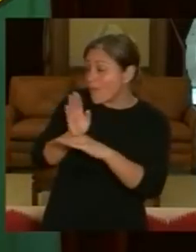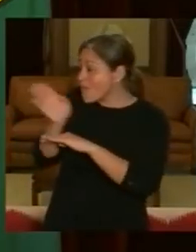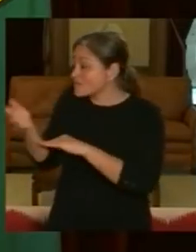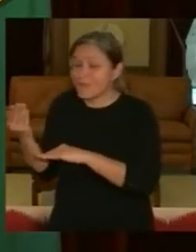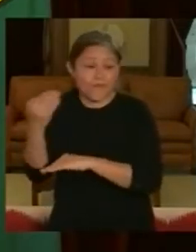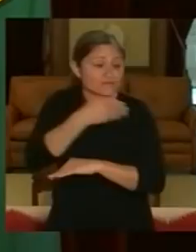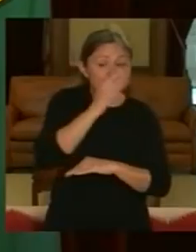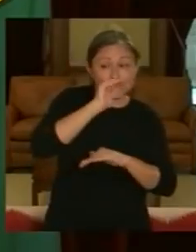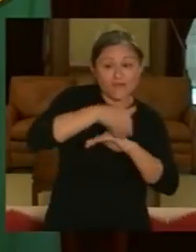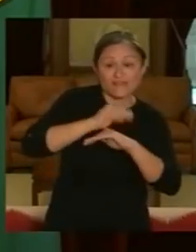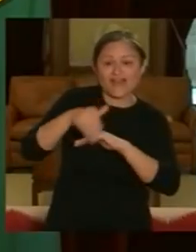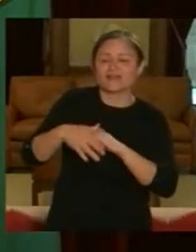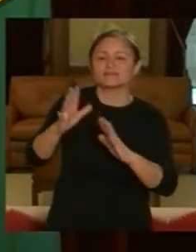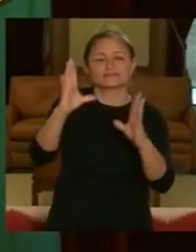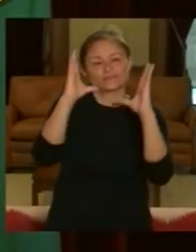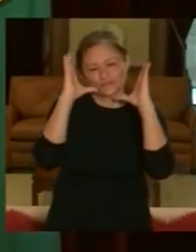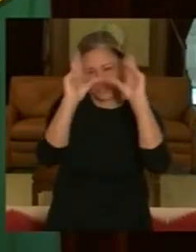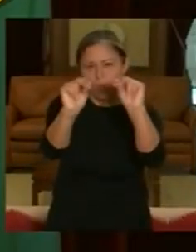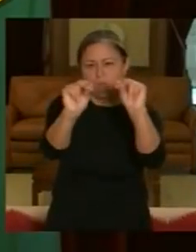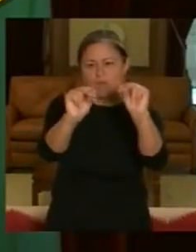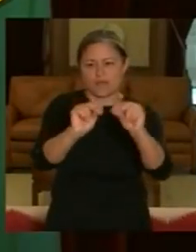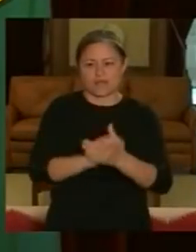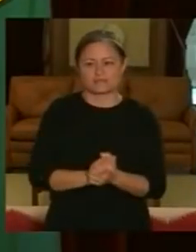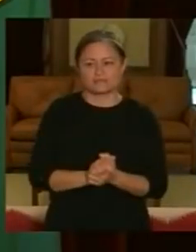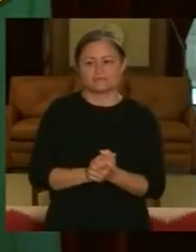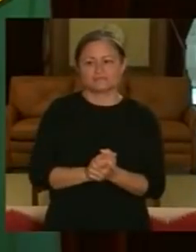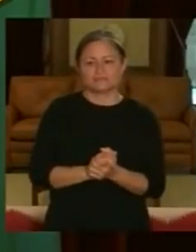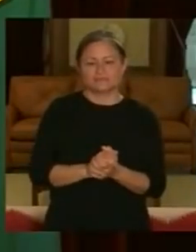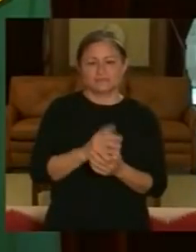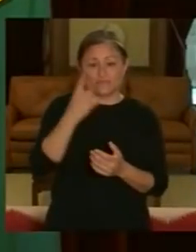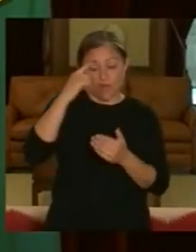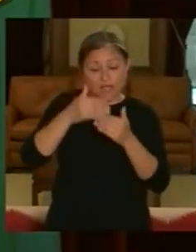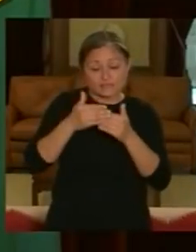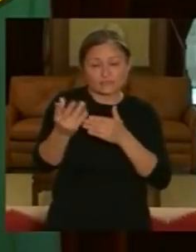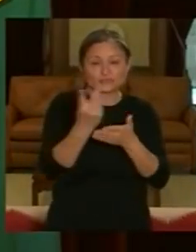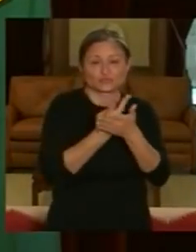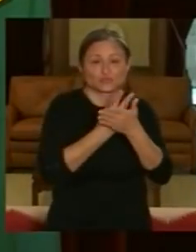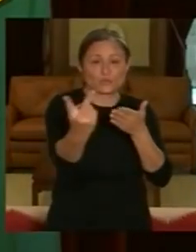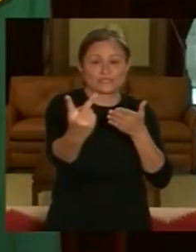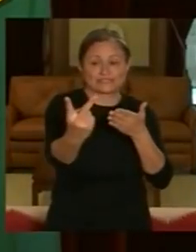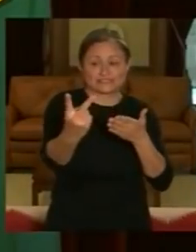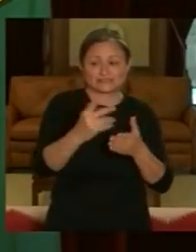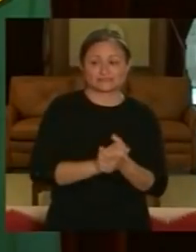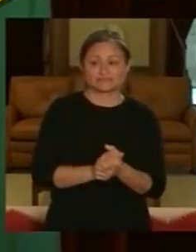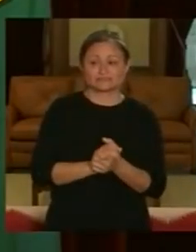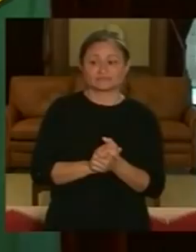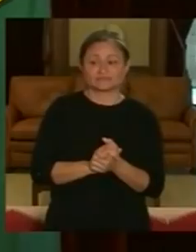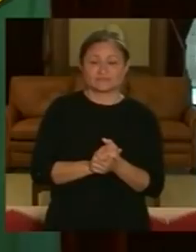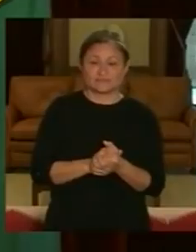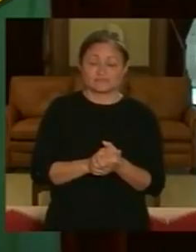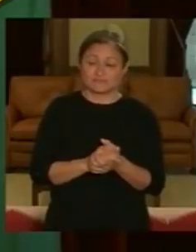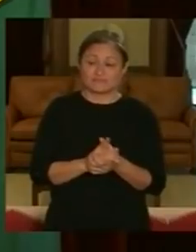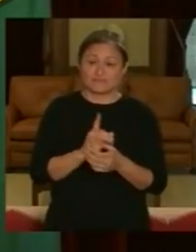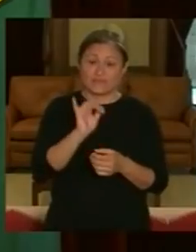OUR STATE IF YOU WANT TO HAVE THE PARTIES AT THE BEACH OR TO HAVE SLEEPOVERS.